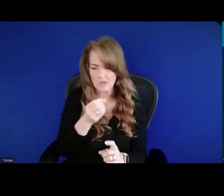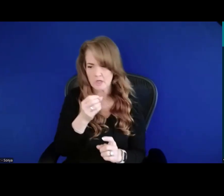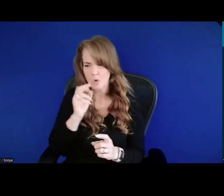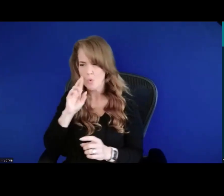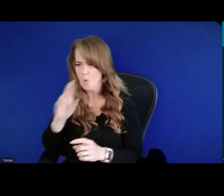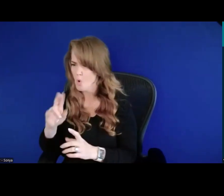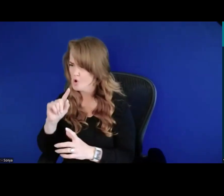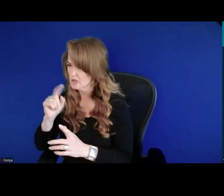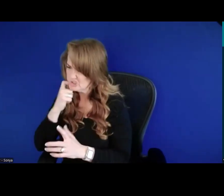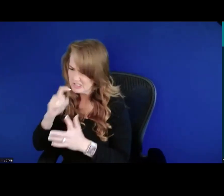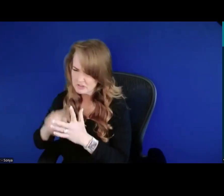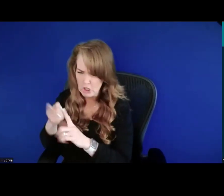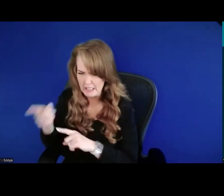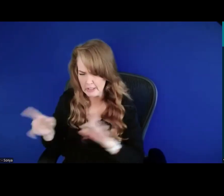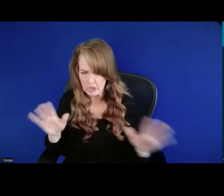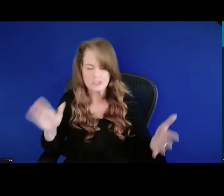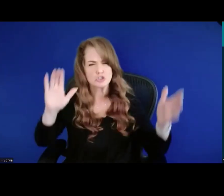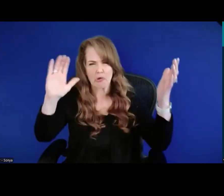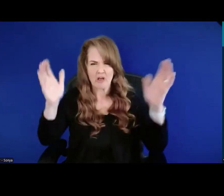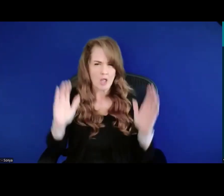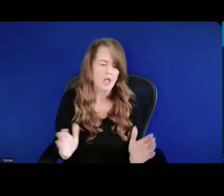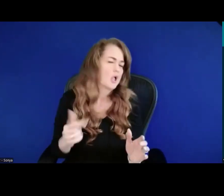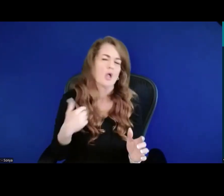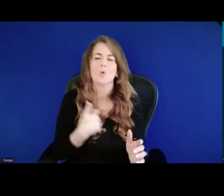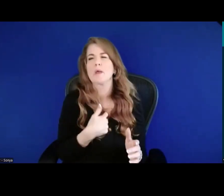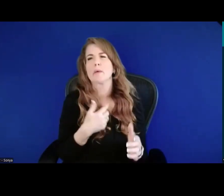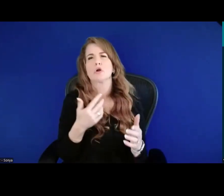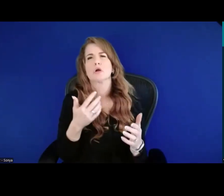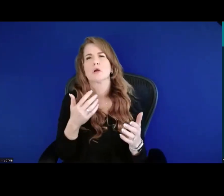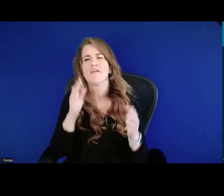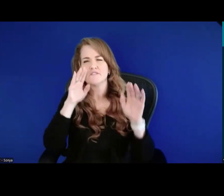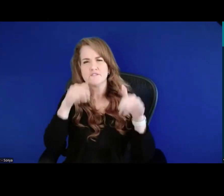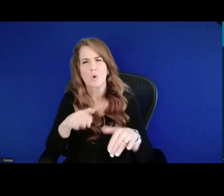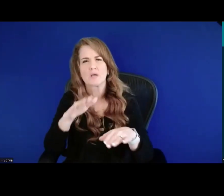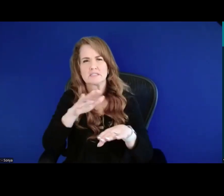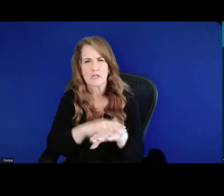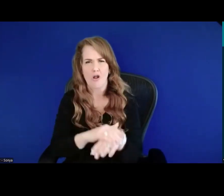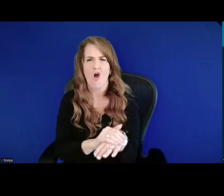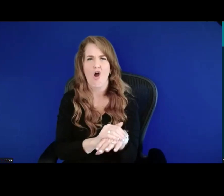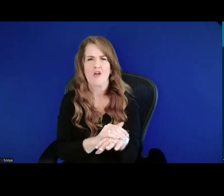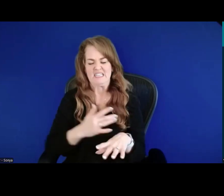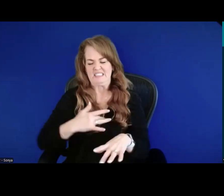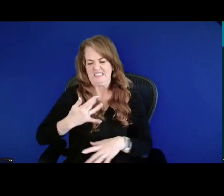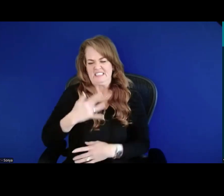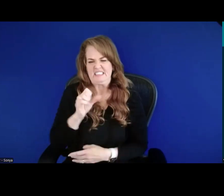did pose a bit more of questions, but we kind of just honed in on more focusing on the sensory because if he's already